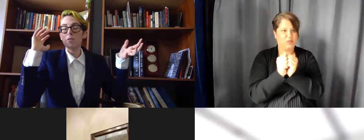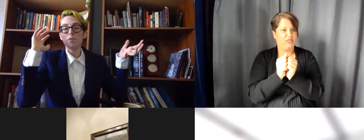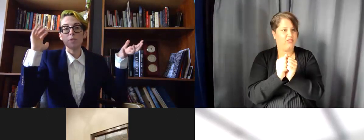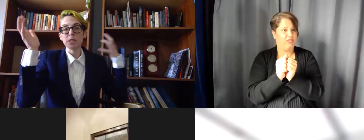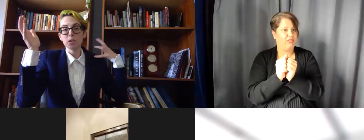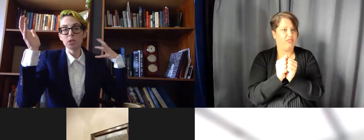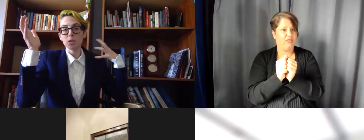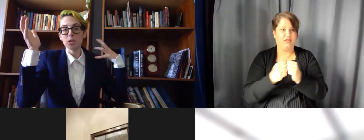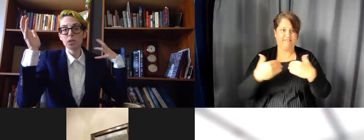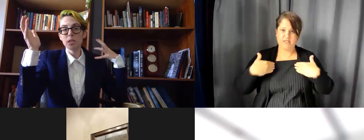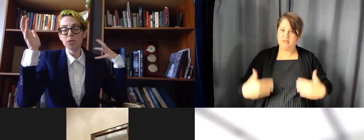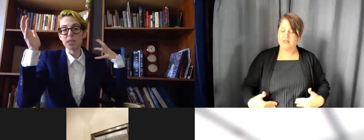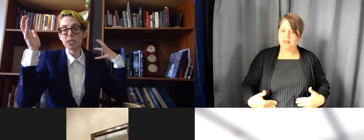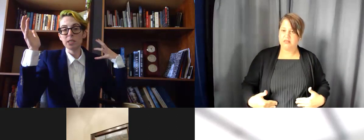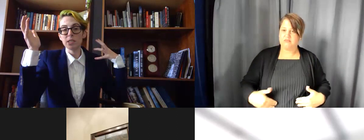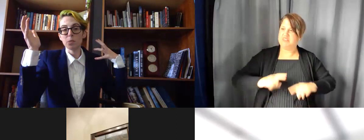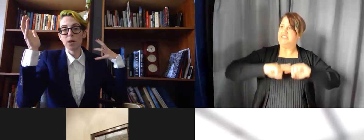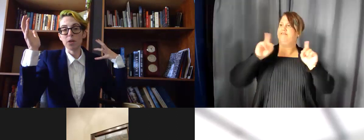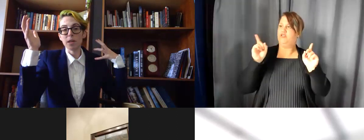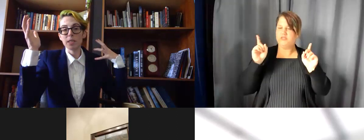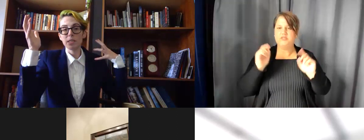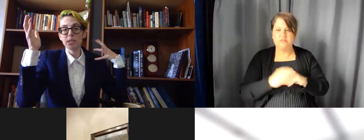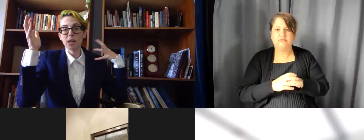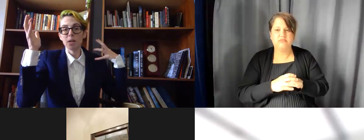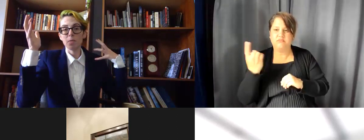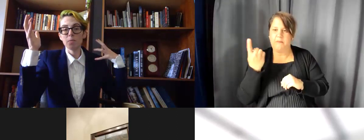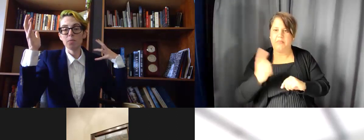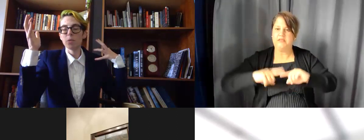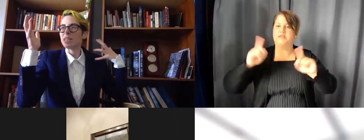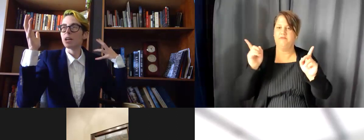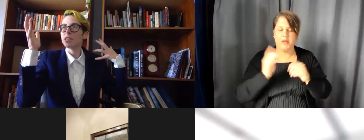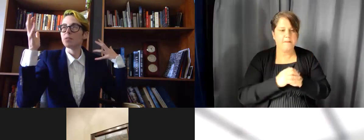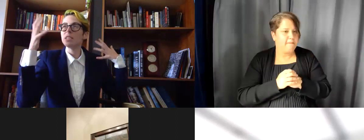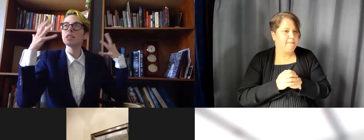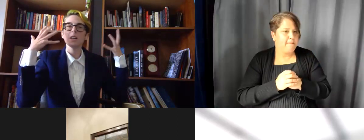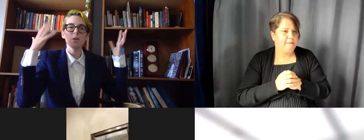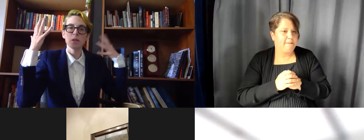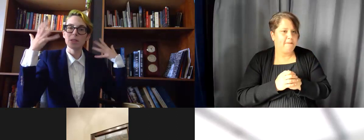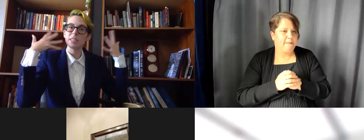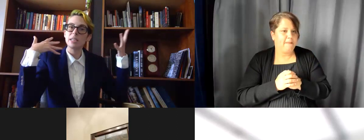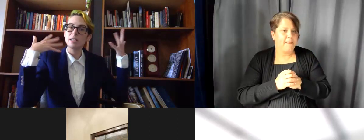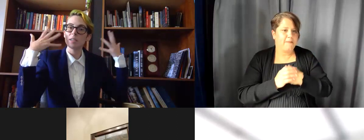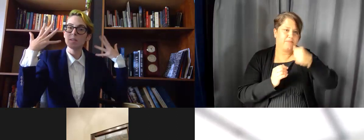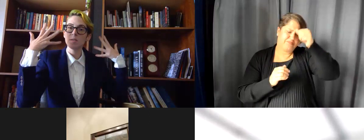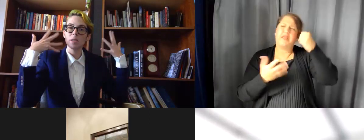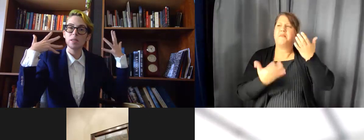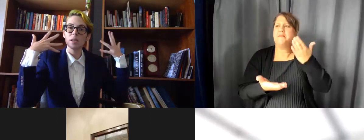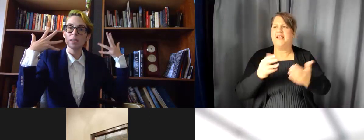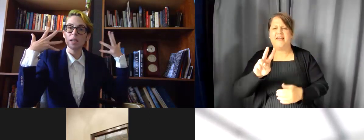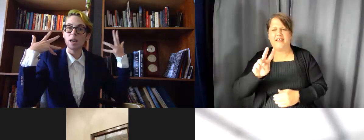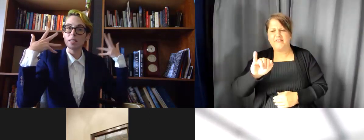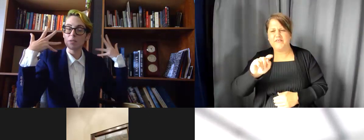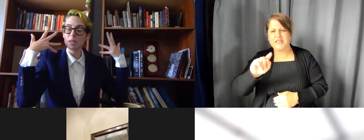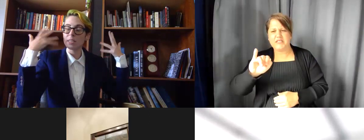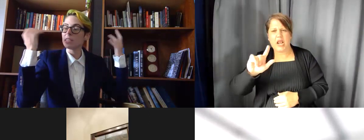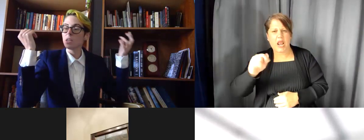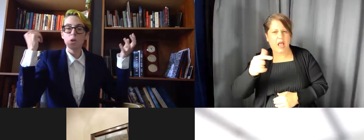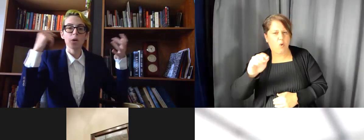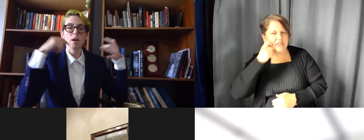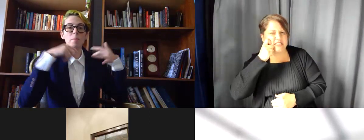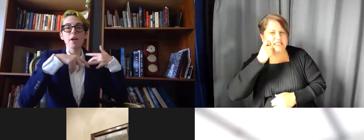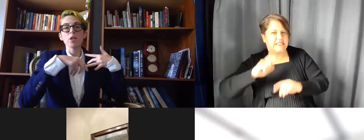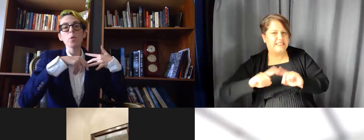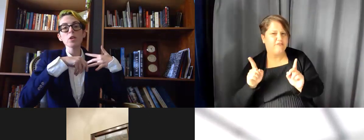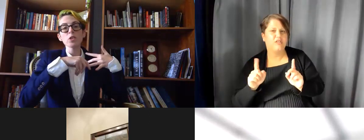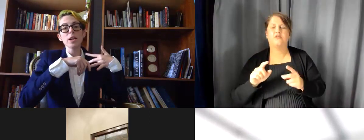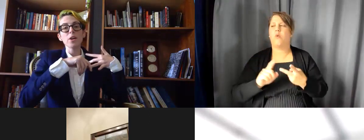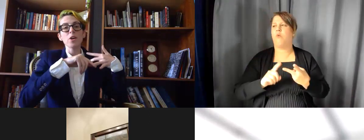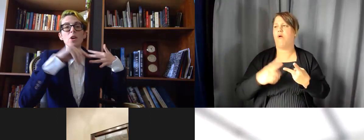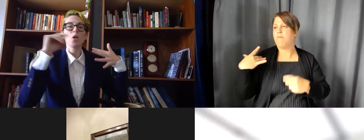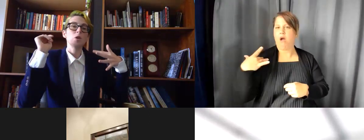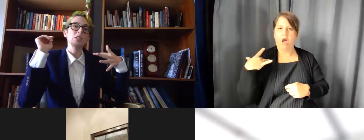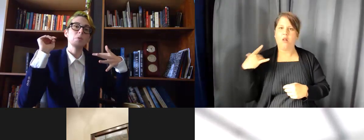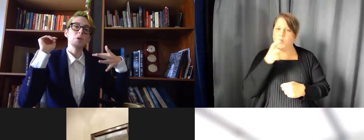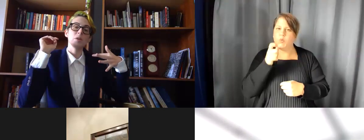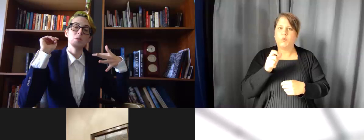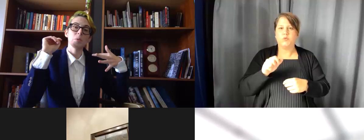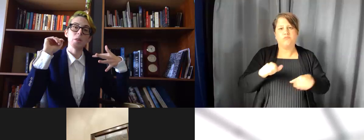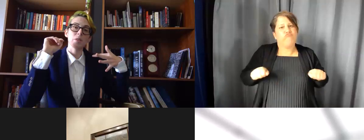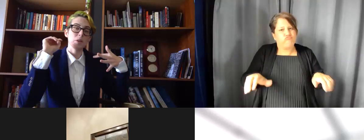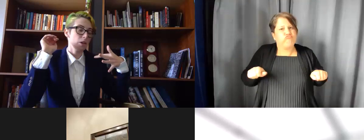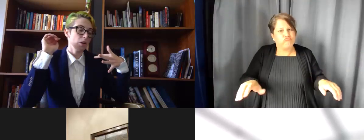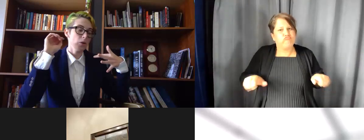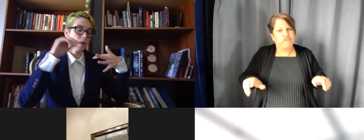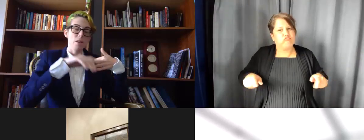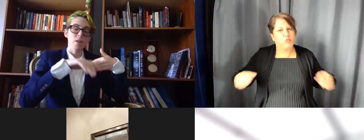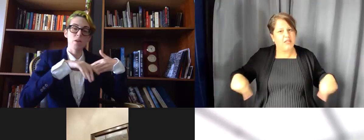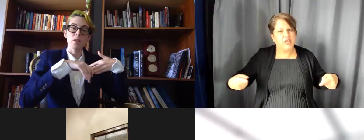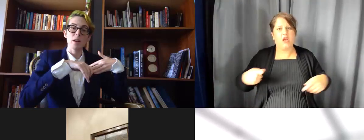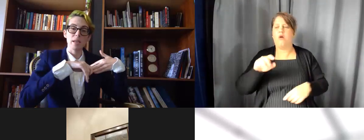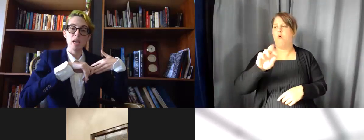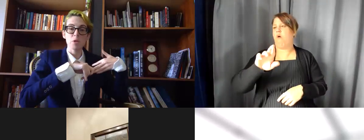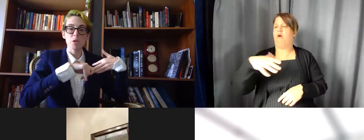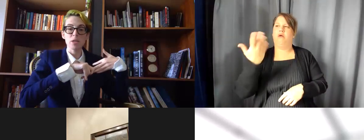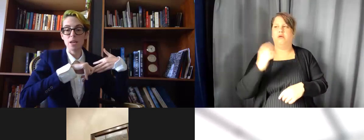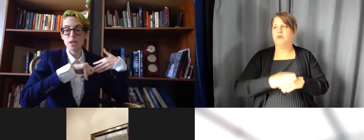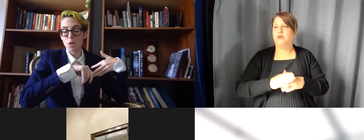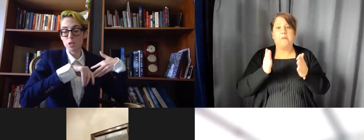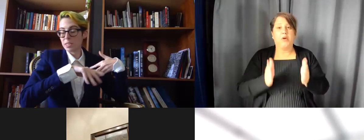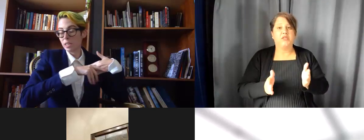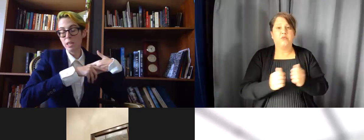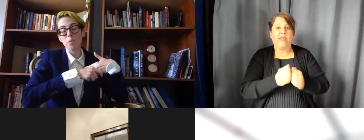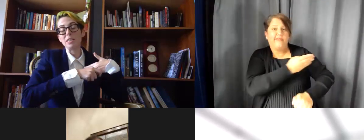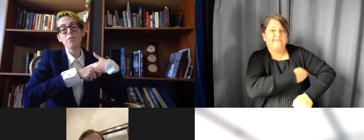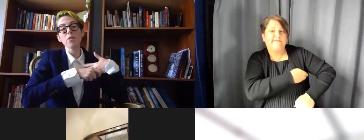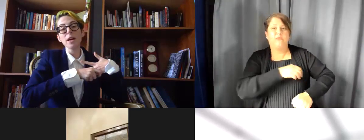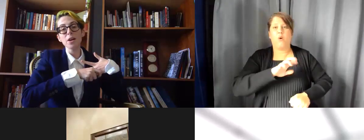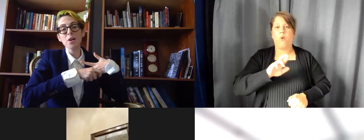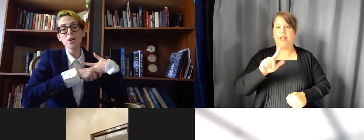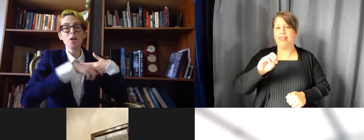Farrah Garland: physical differences, whether it's what's how you use it. But till the the skin difference, or a model in a wheelchair, or someone with, you know, either an amputated or just a lim that was never there.